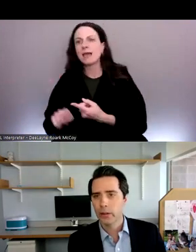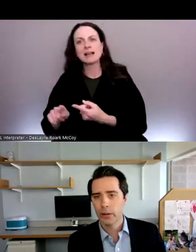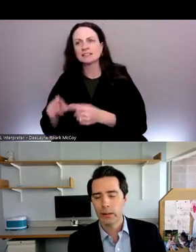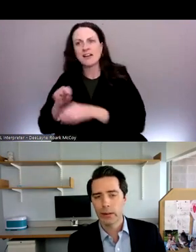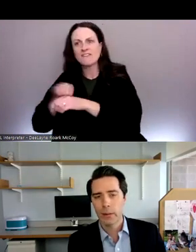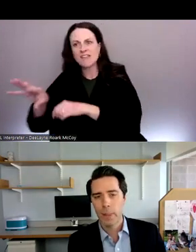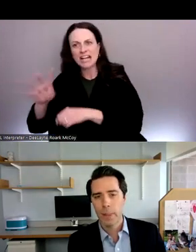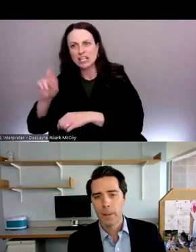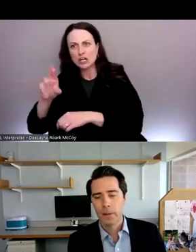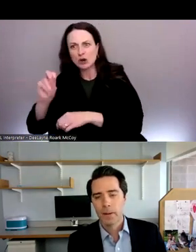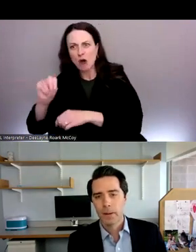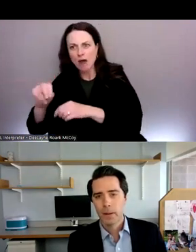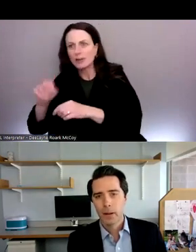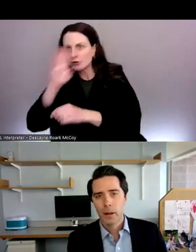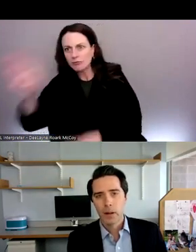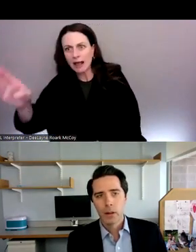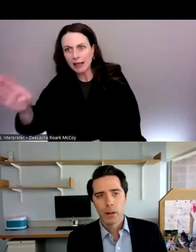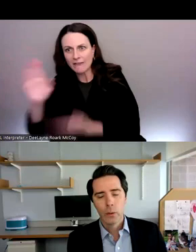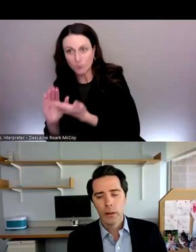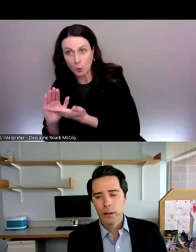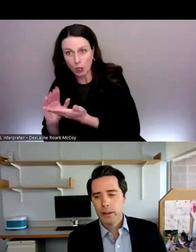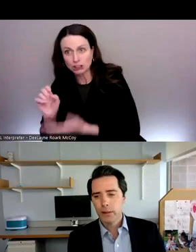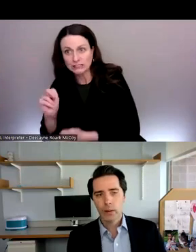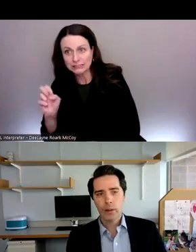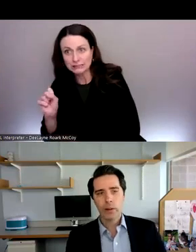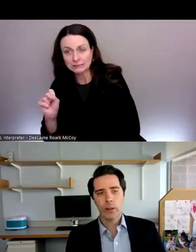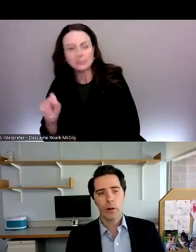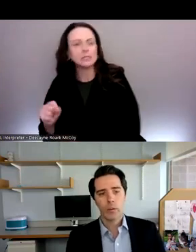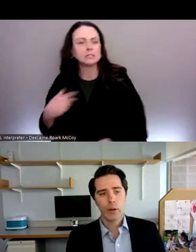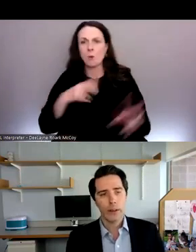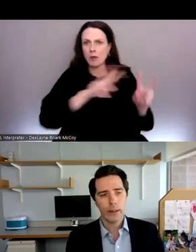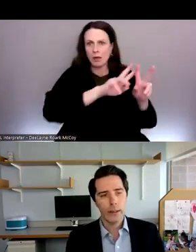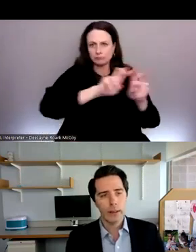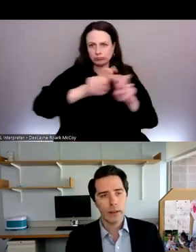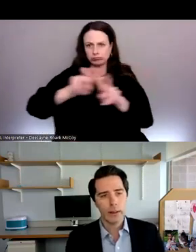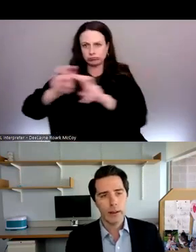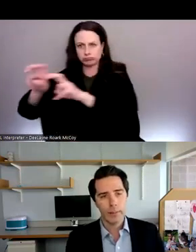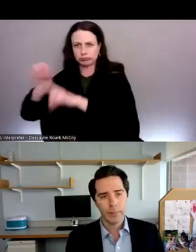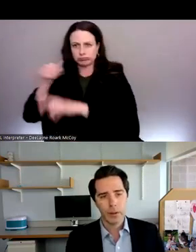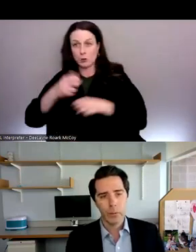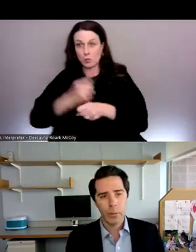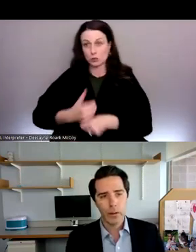directly so we looked at this a few years ago and